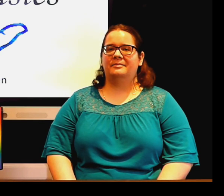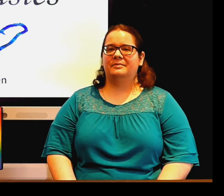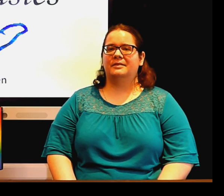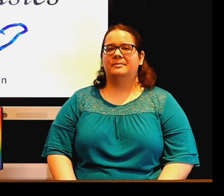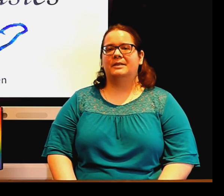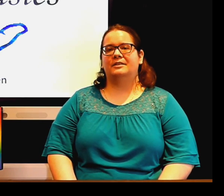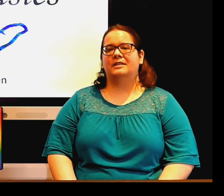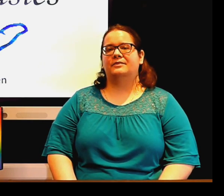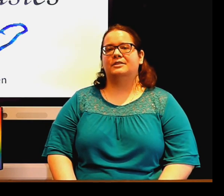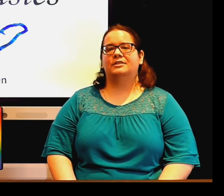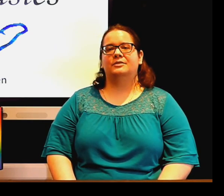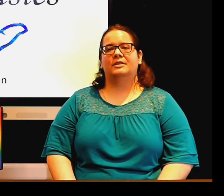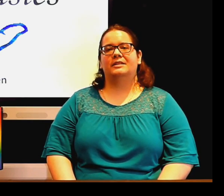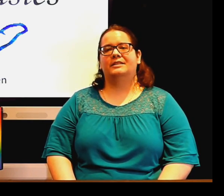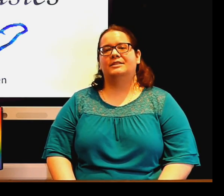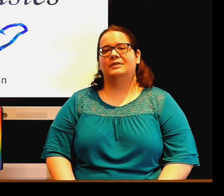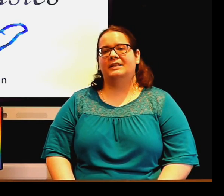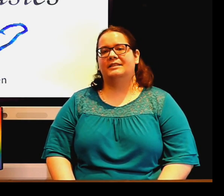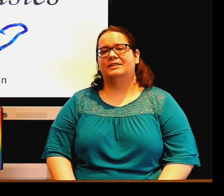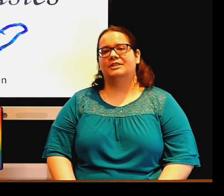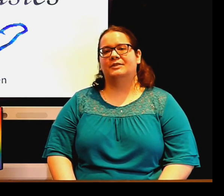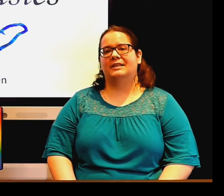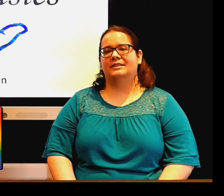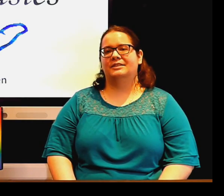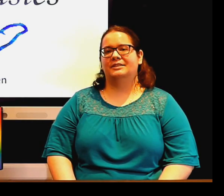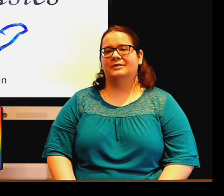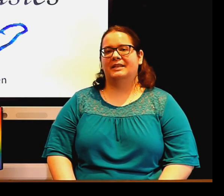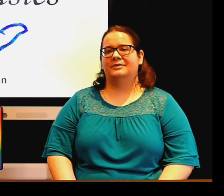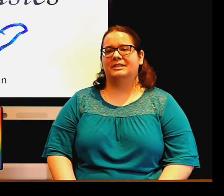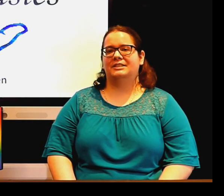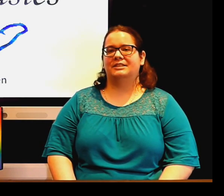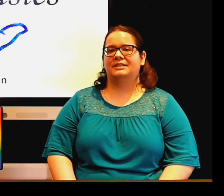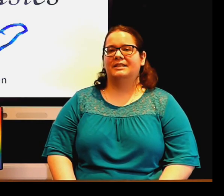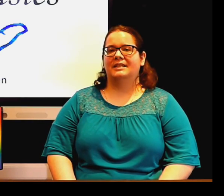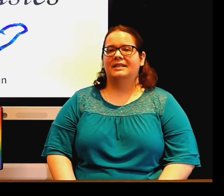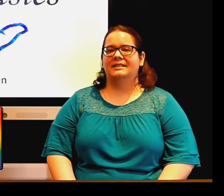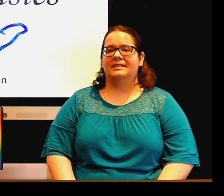but you're never too early or too late to start trying to learn a new language. Today,